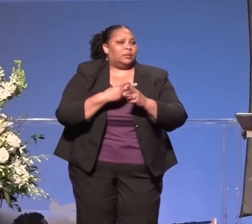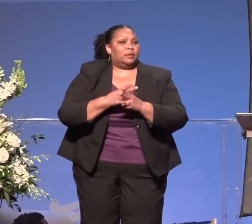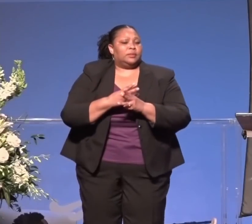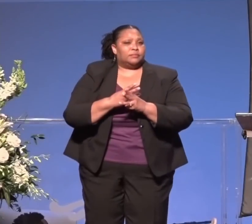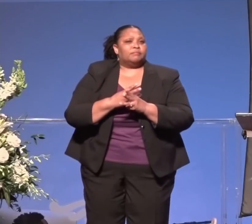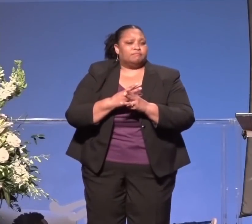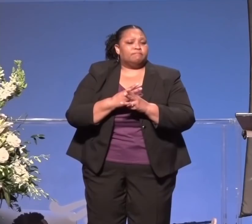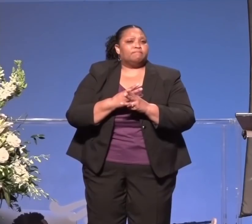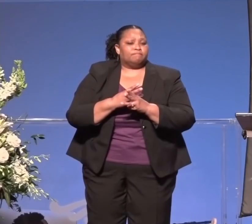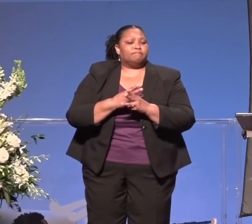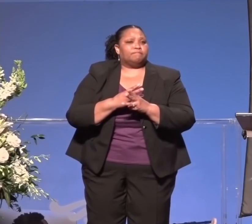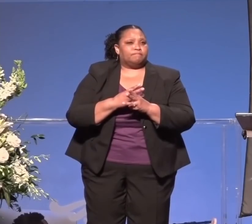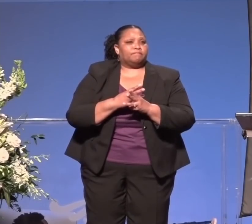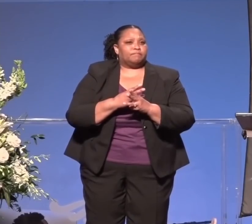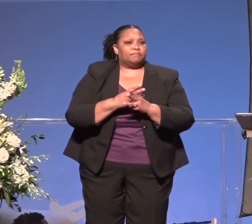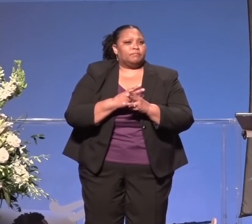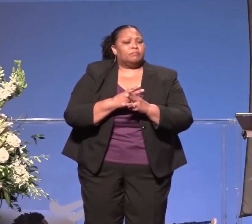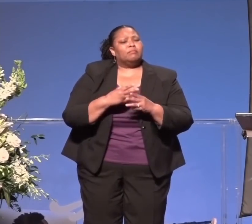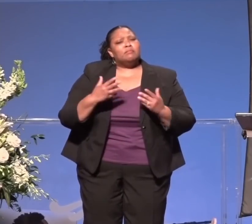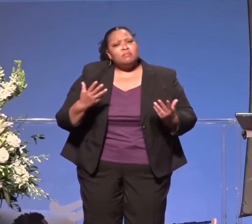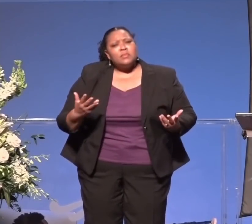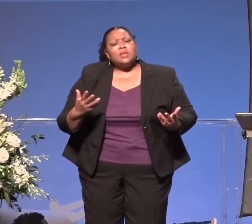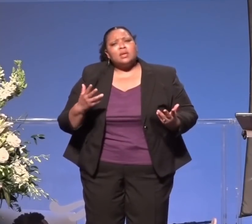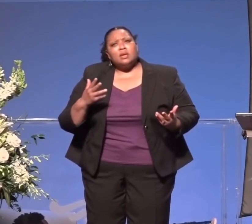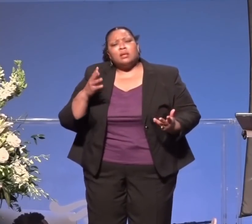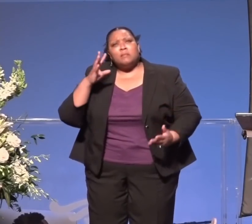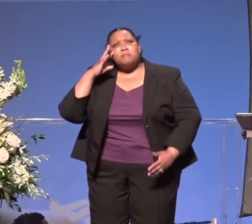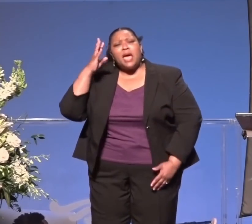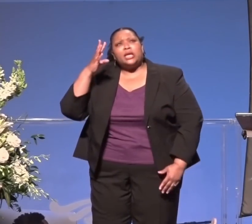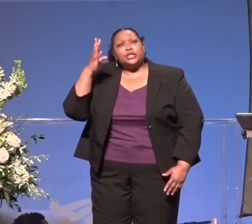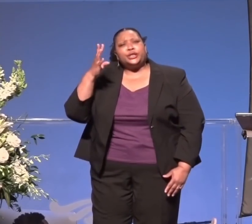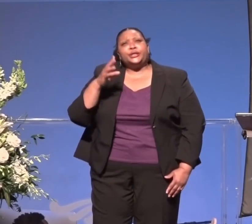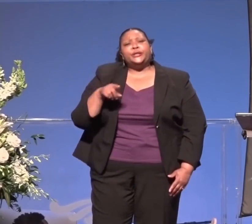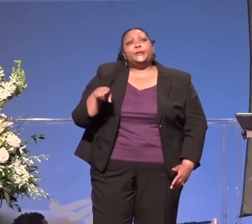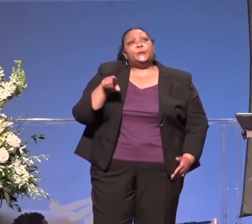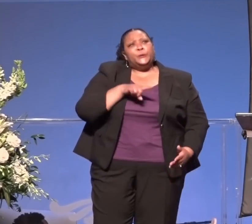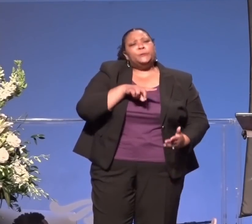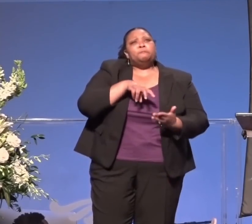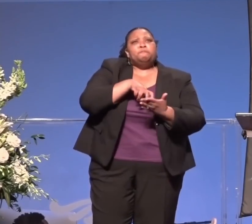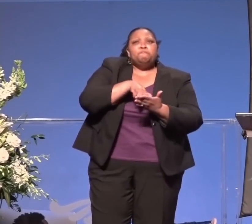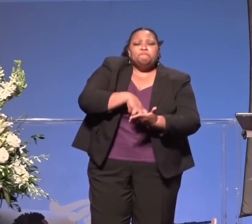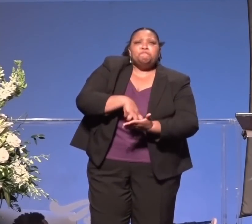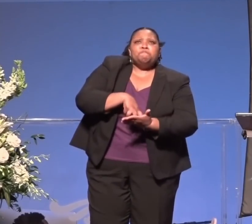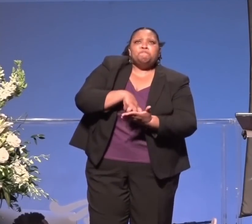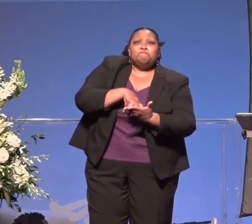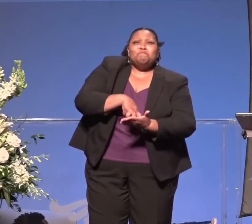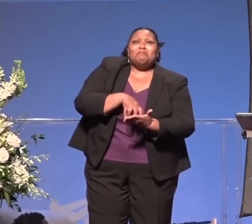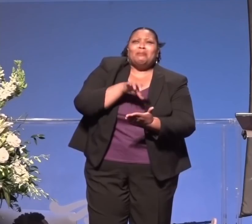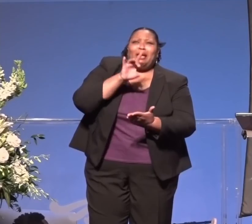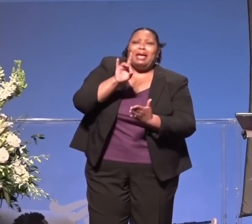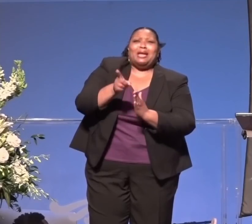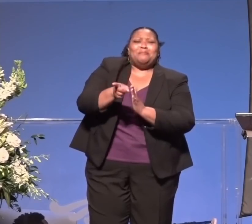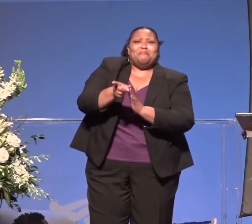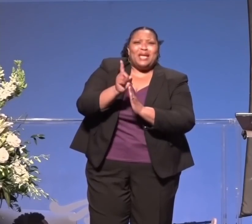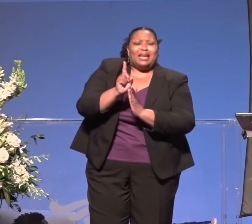BECOME OFFICERS OF THE LAW THAT OUGHT TO BE SOMEWHERE ELSE IN